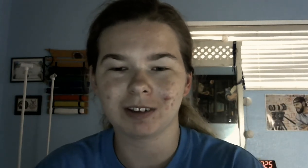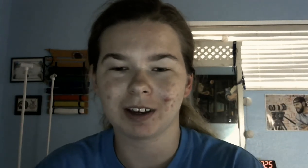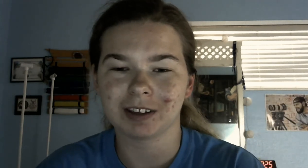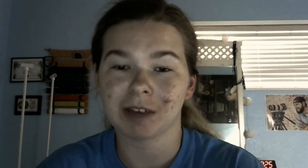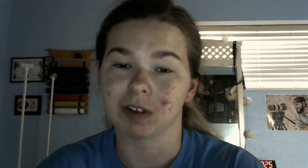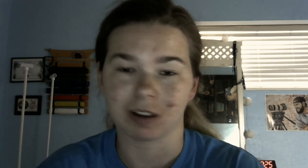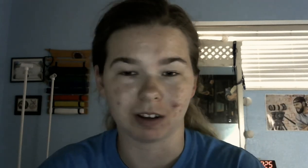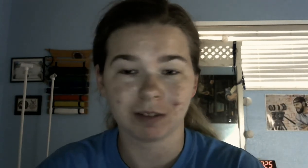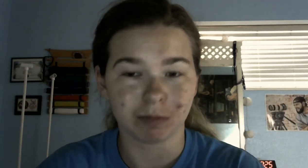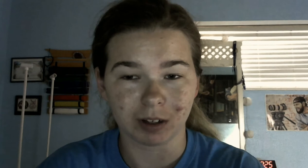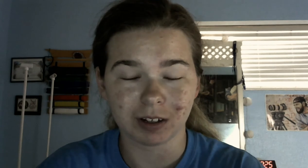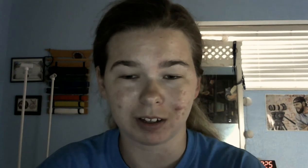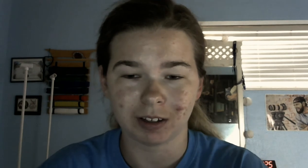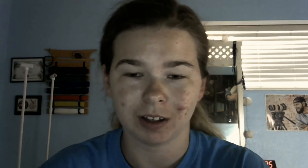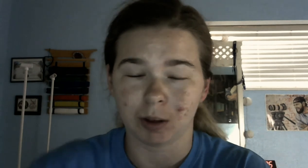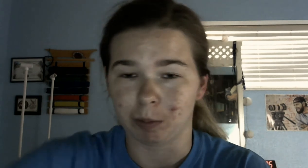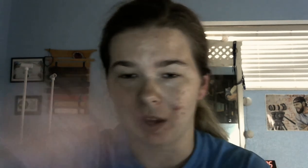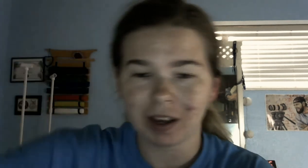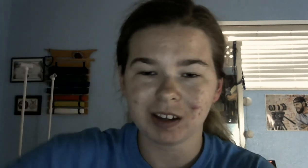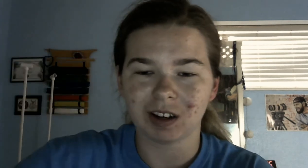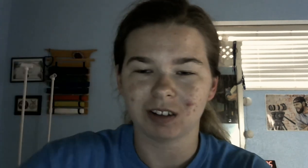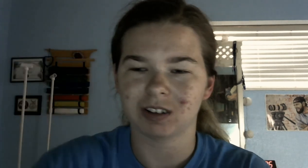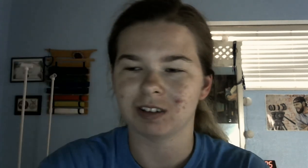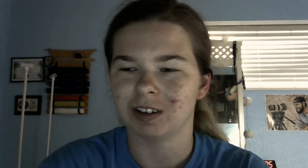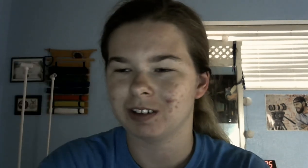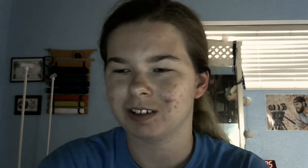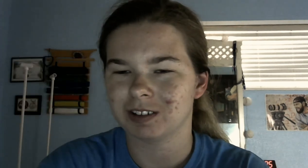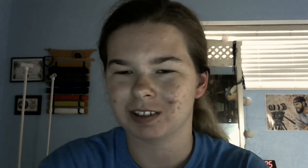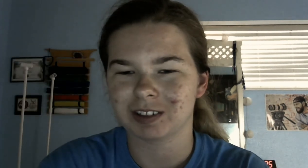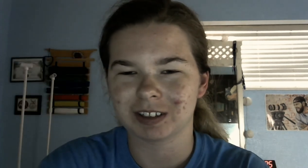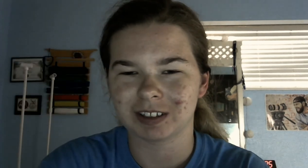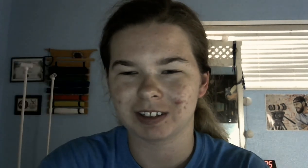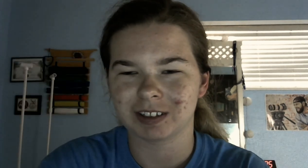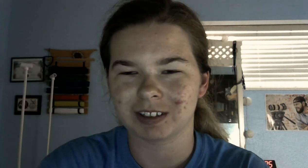I have a good Monday by nations